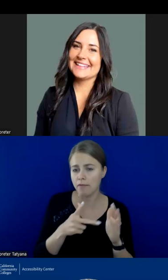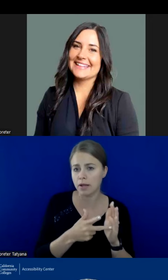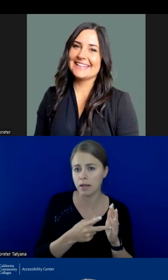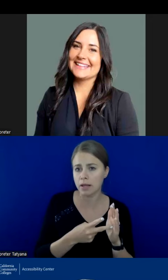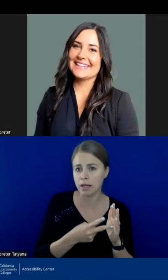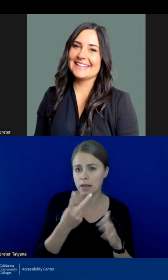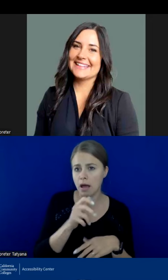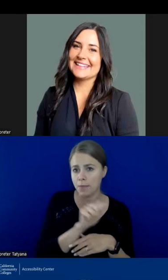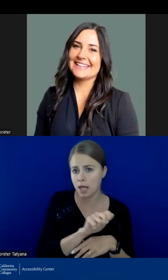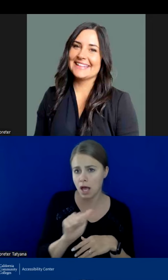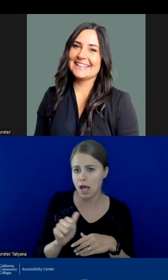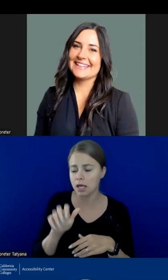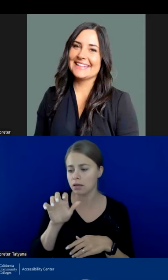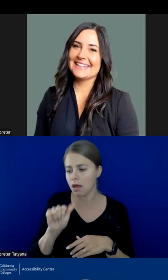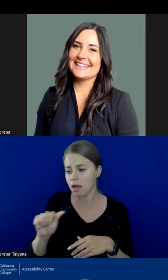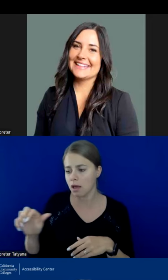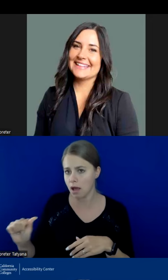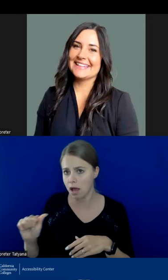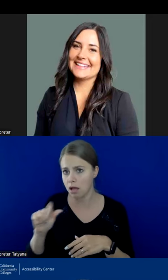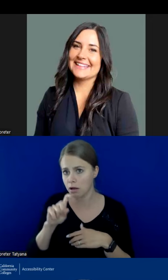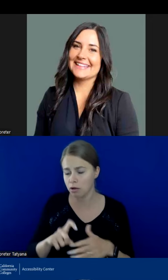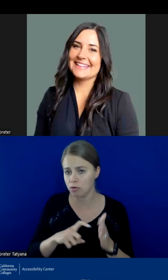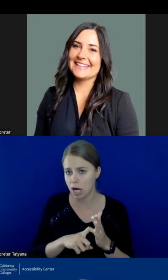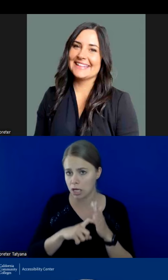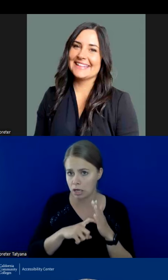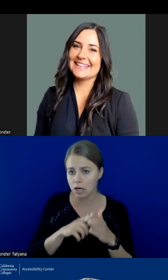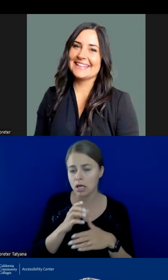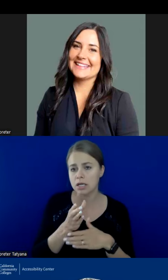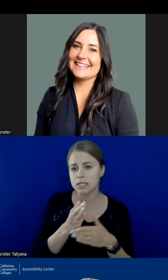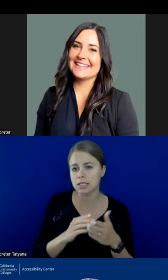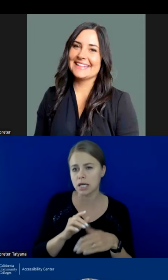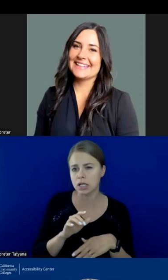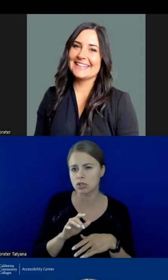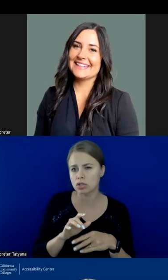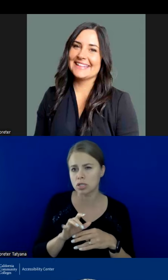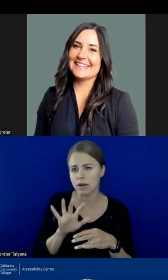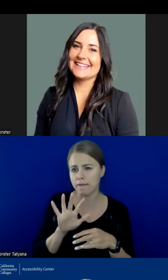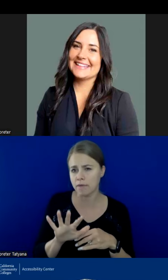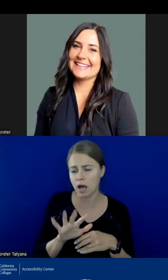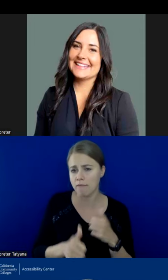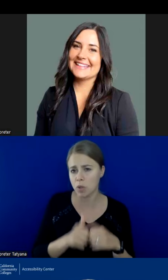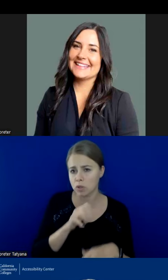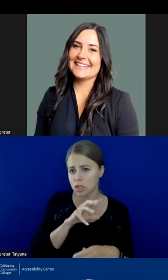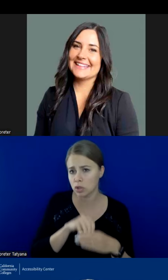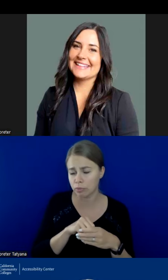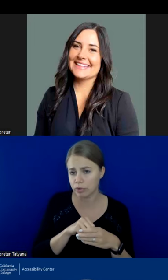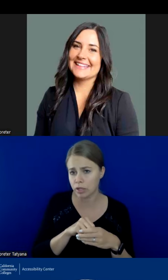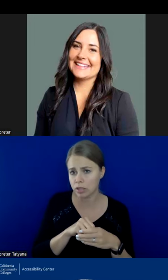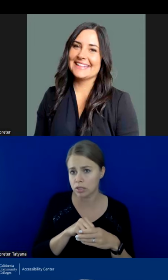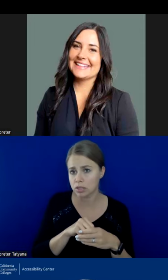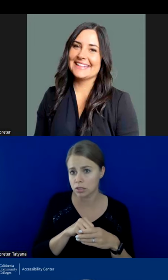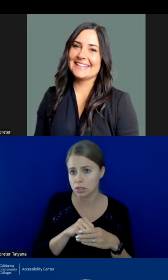So, section 508 mostly incorporates the capture point